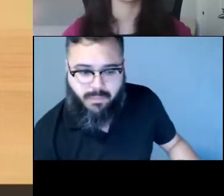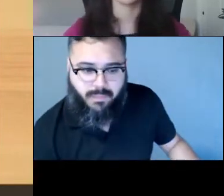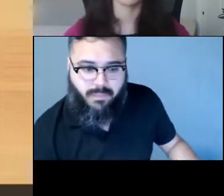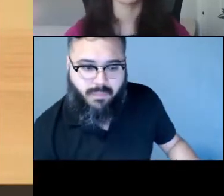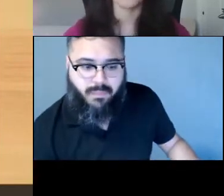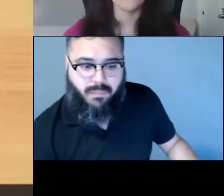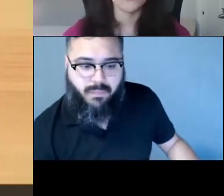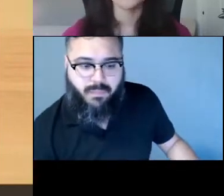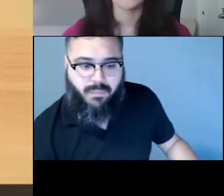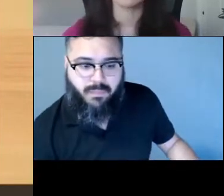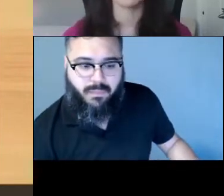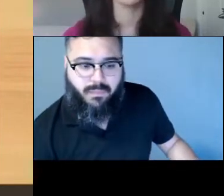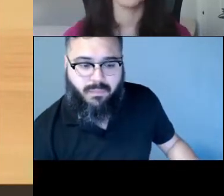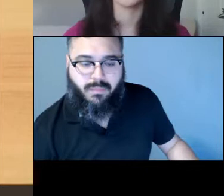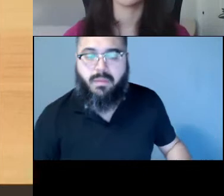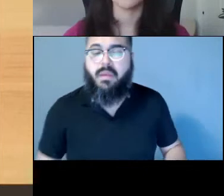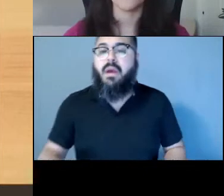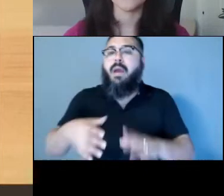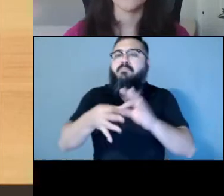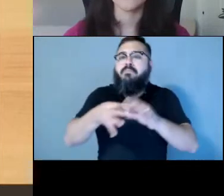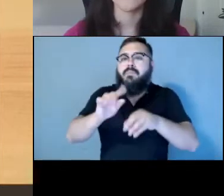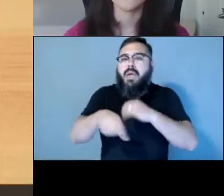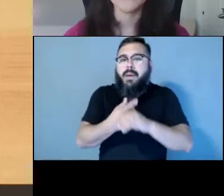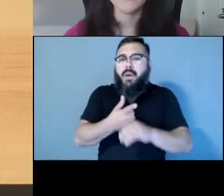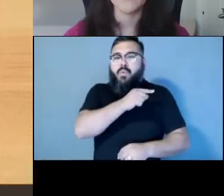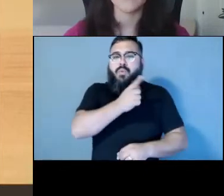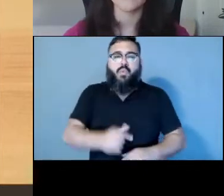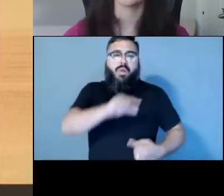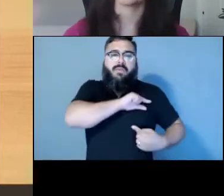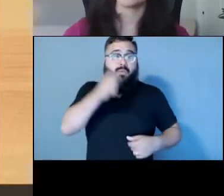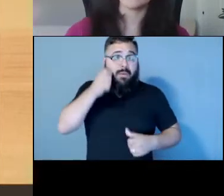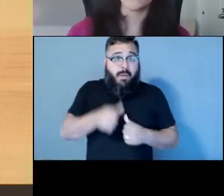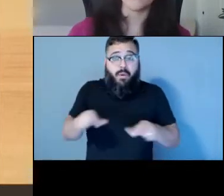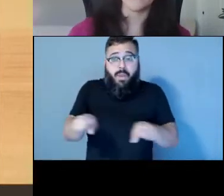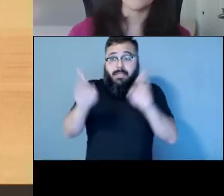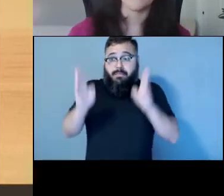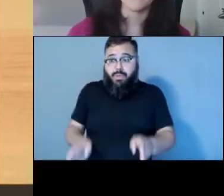because remember, in order to be covered by the law, you have to be a person with a covered disability, which we just spoke about